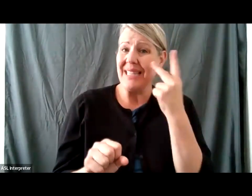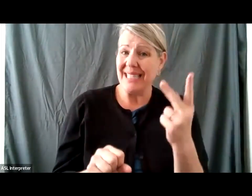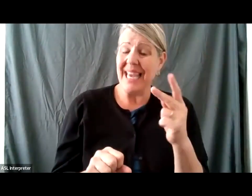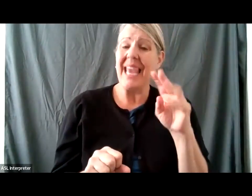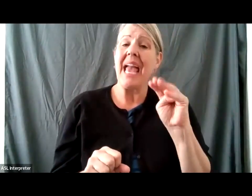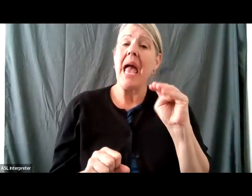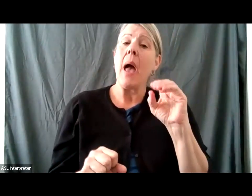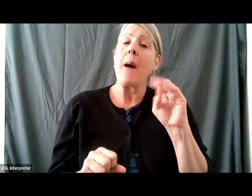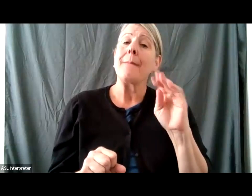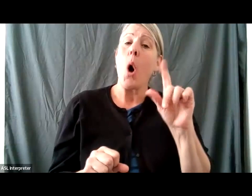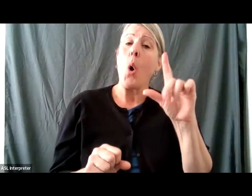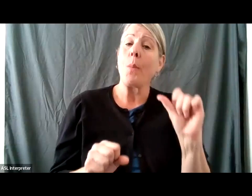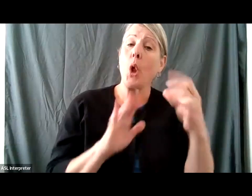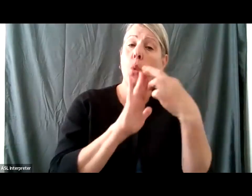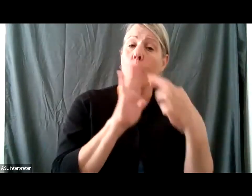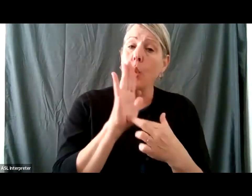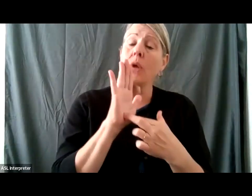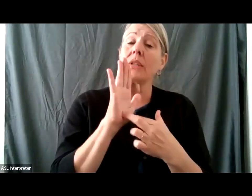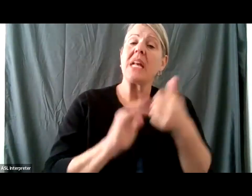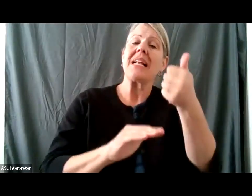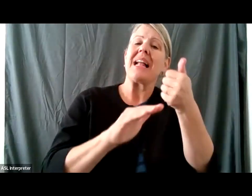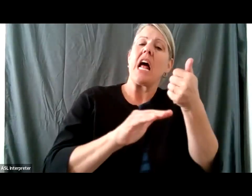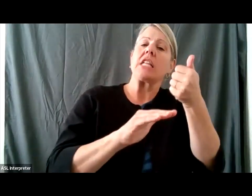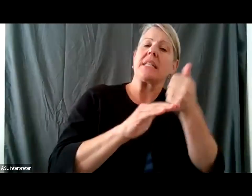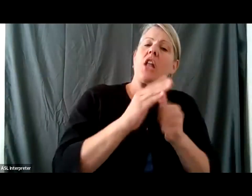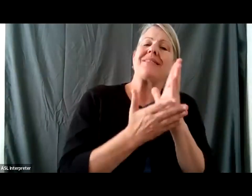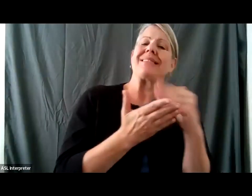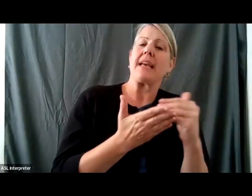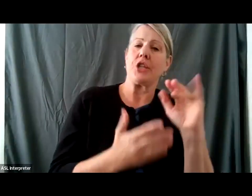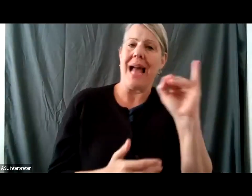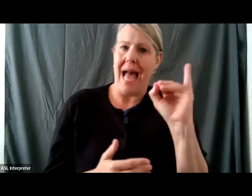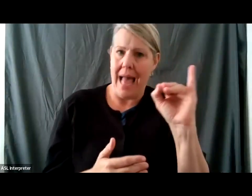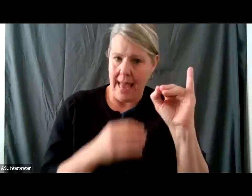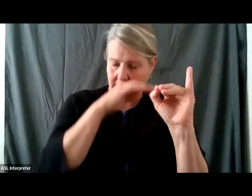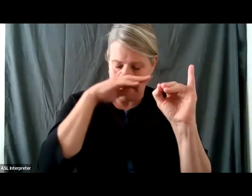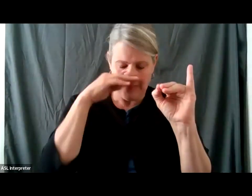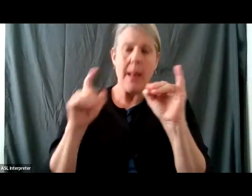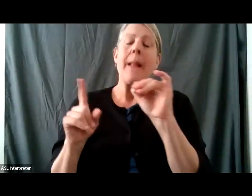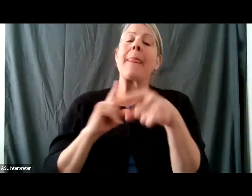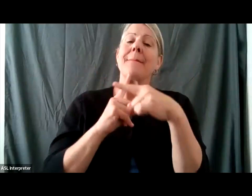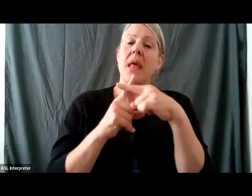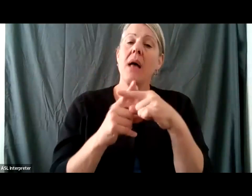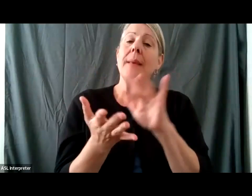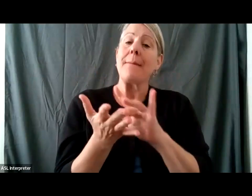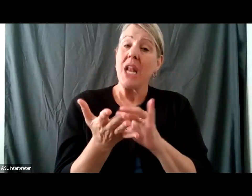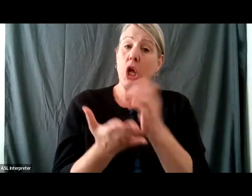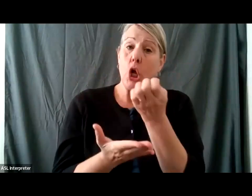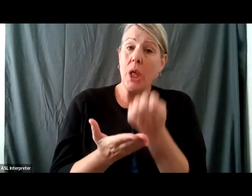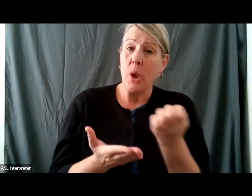provisions in sub-part I. And you can find the accessible medical equipment provisions